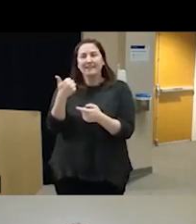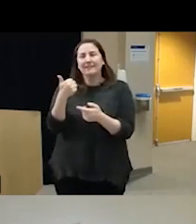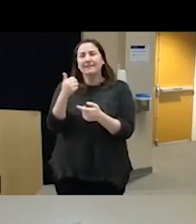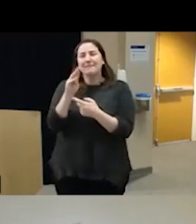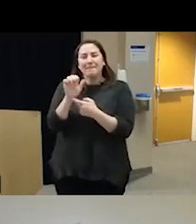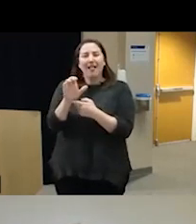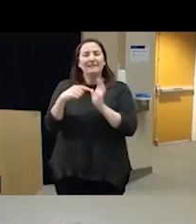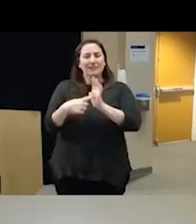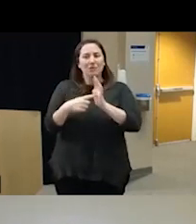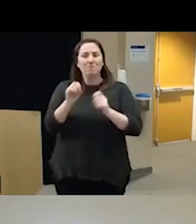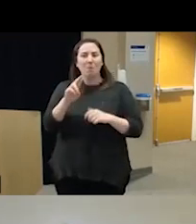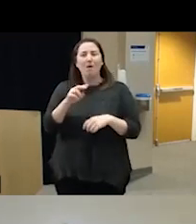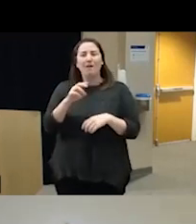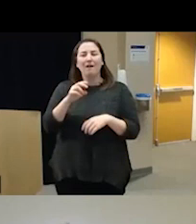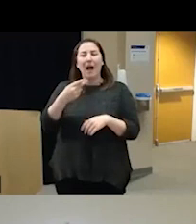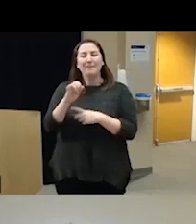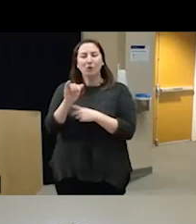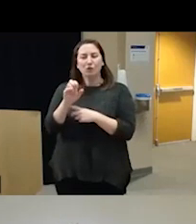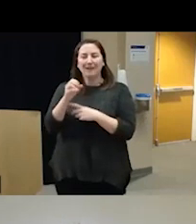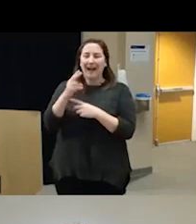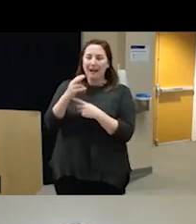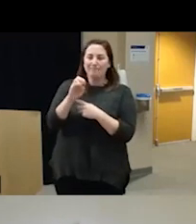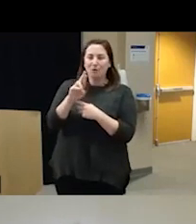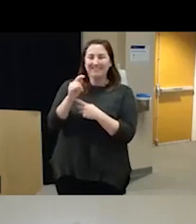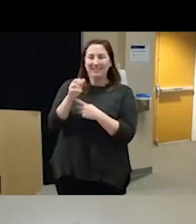syndrome hypertension. The incidence was also reduced by half.